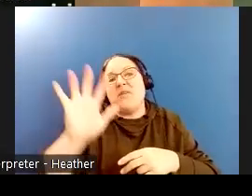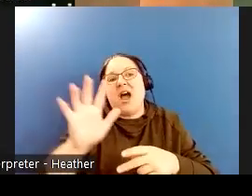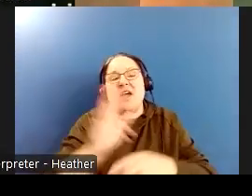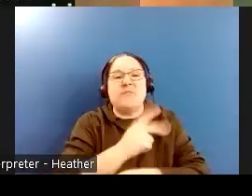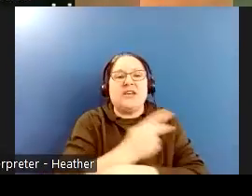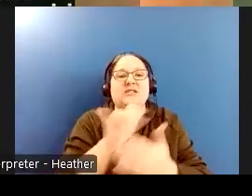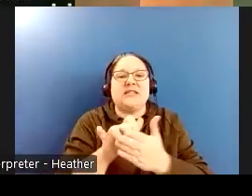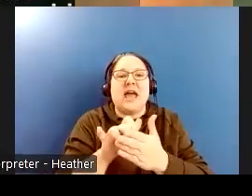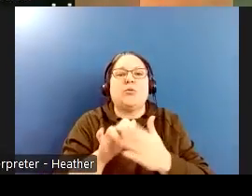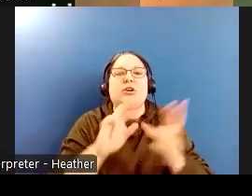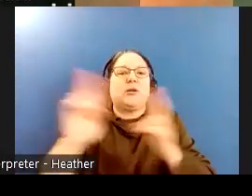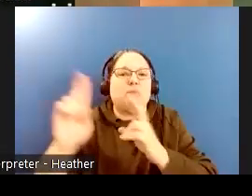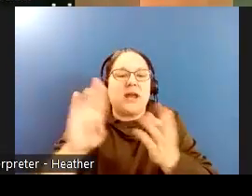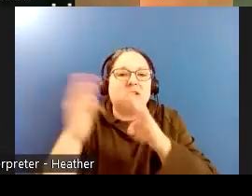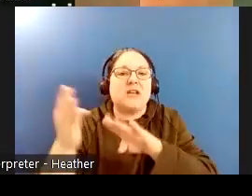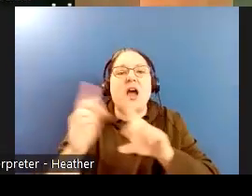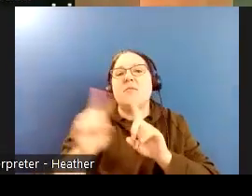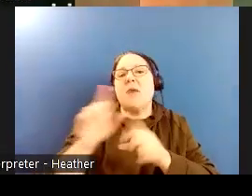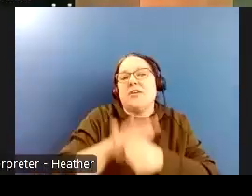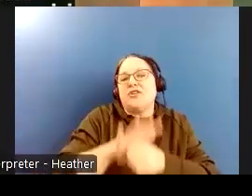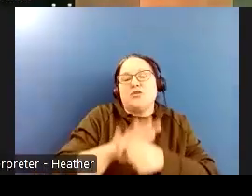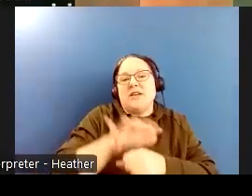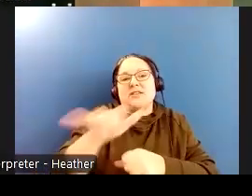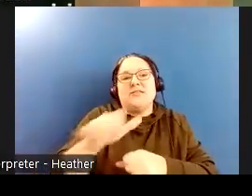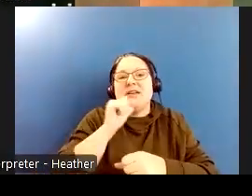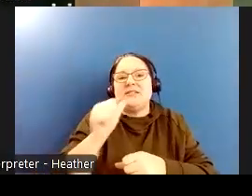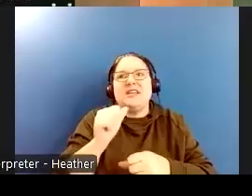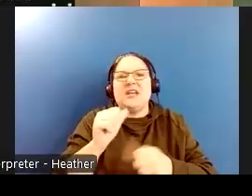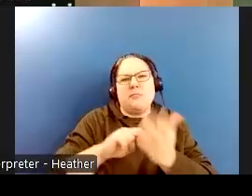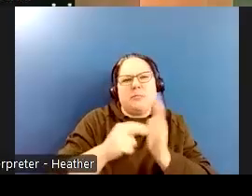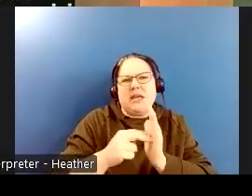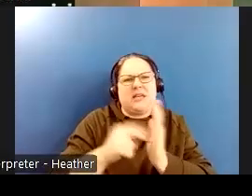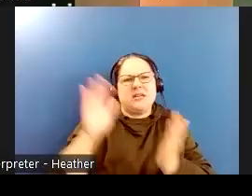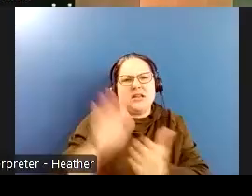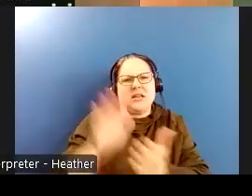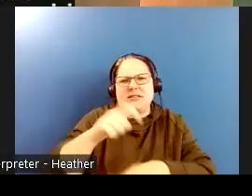from doing that didn't translate into taking care of less uh or spending less time with patients.